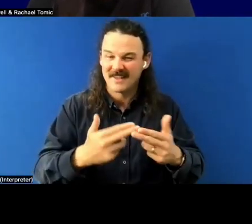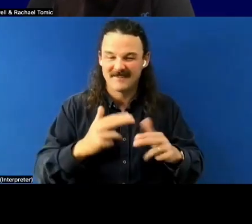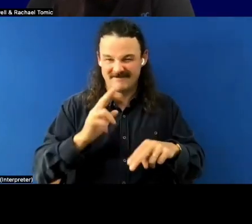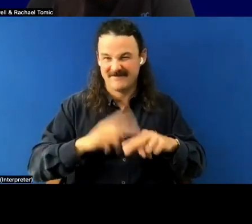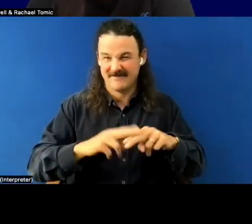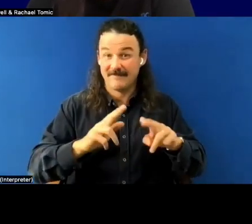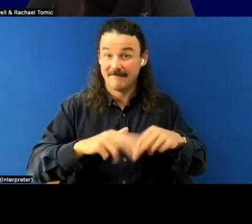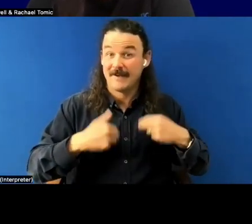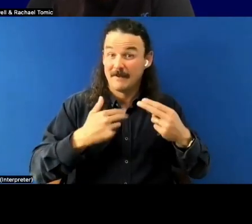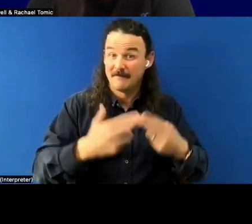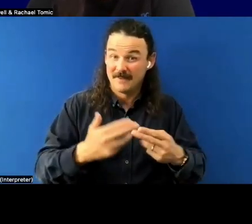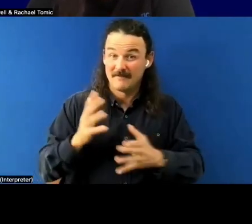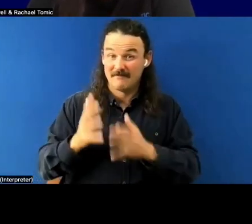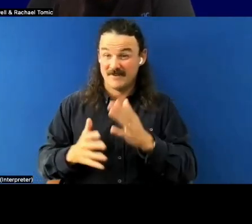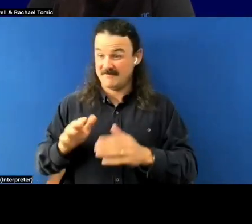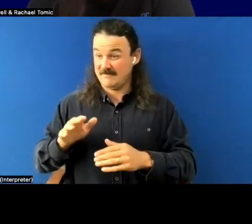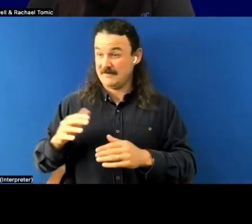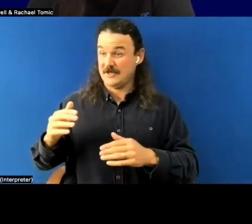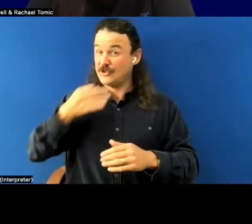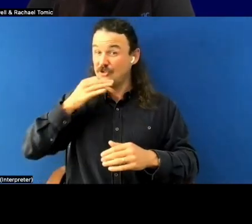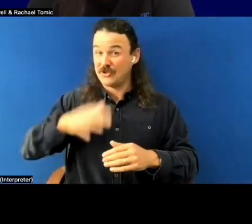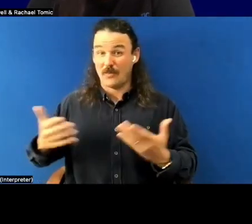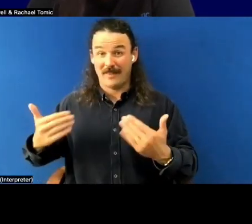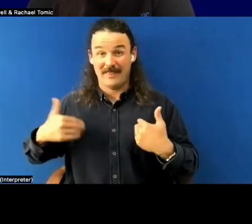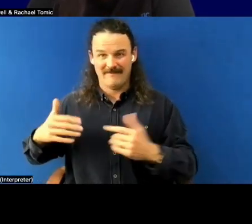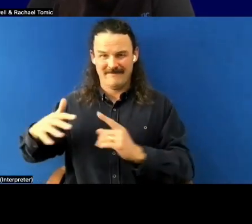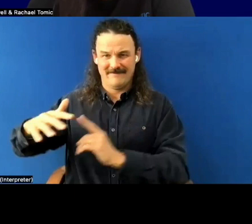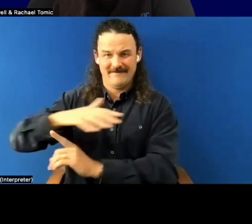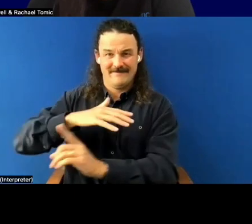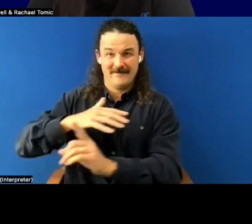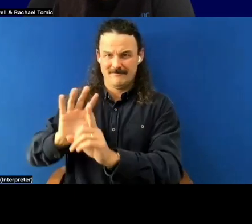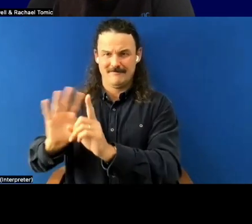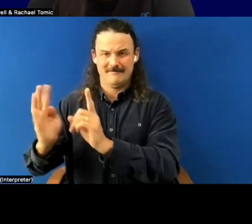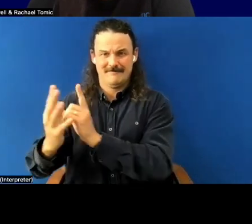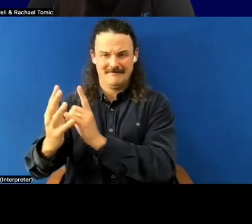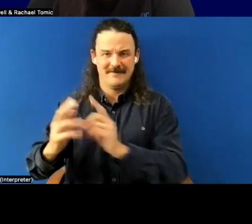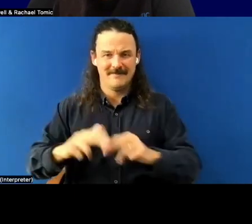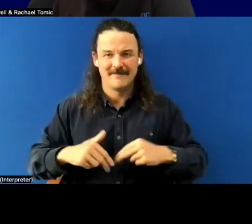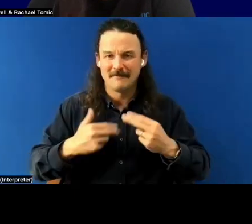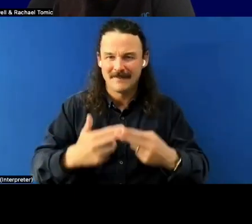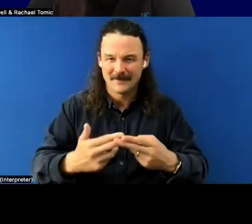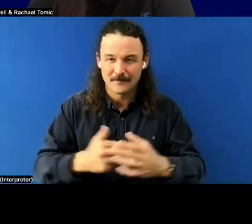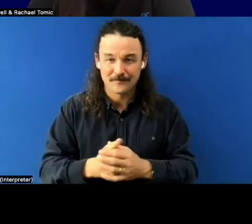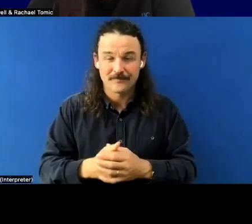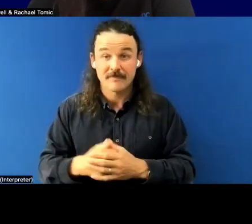and youth. Family-centred practice results in identifying collective client-centred